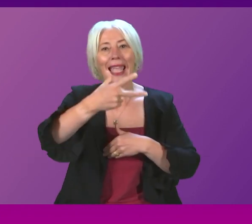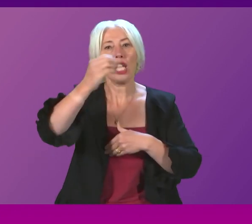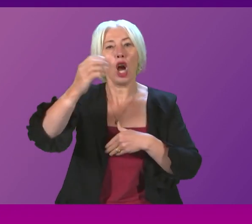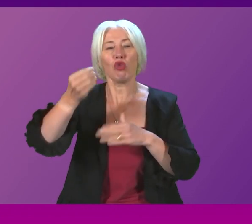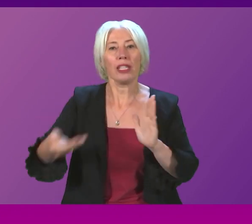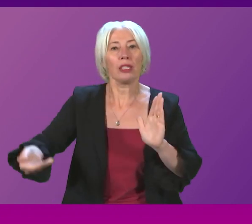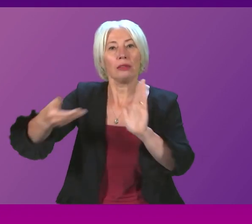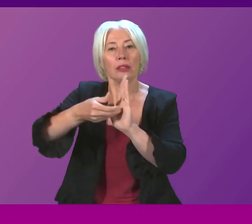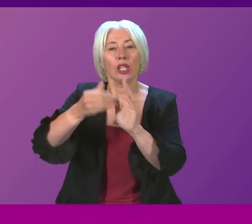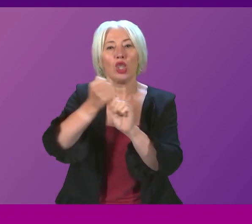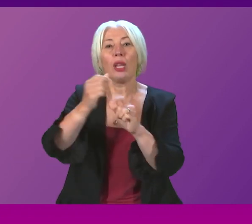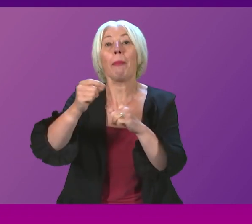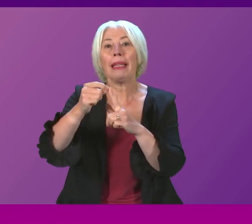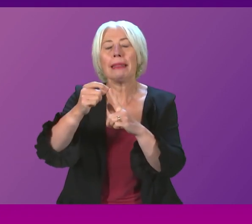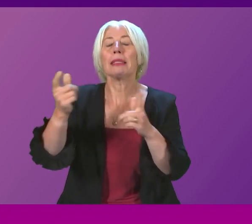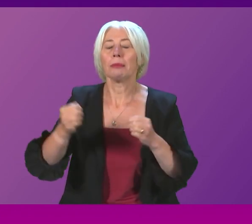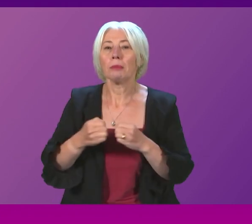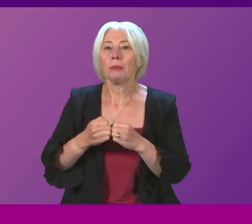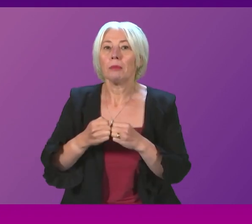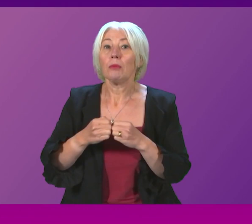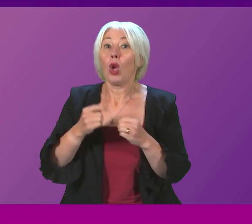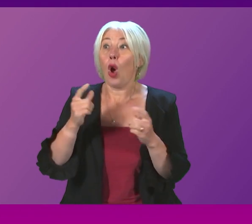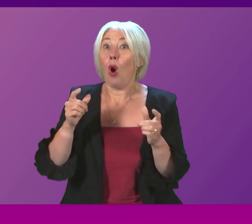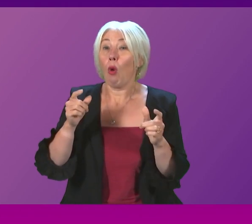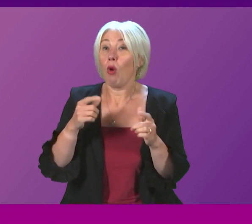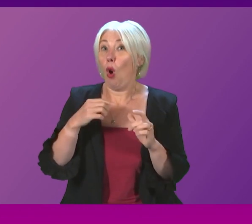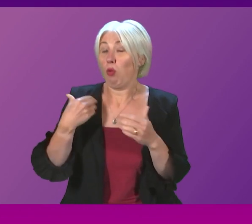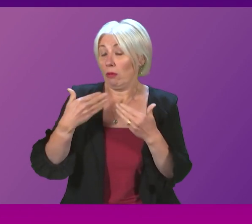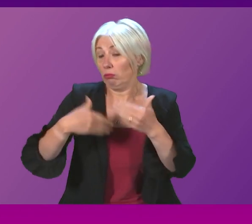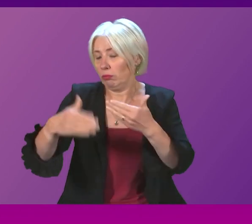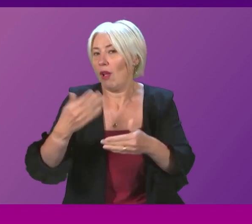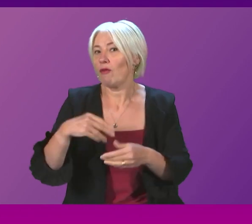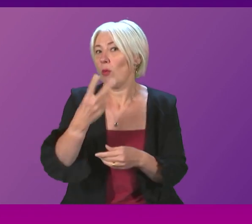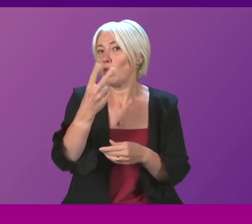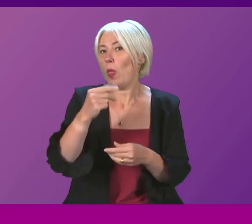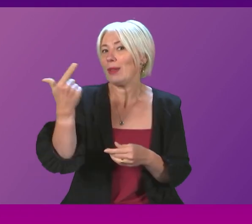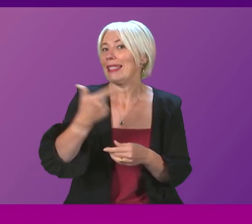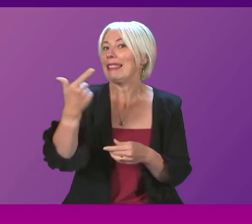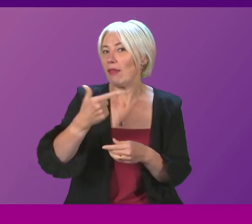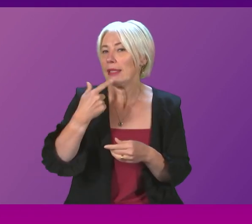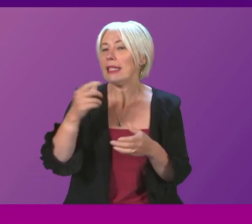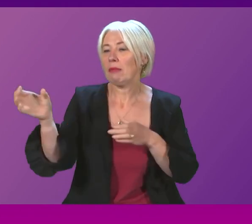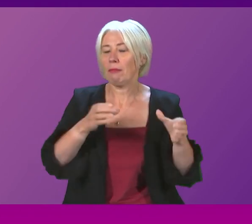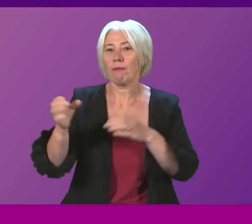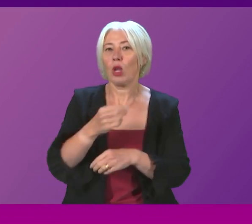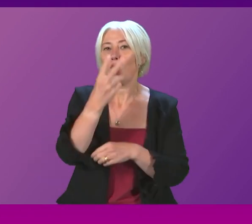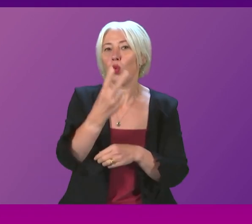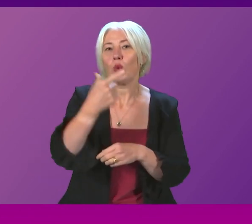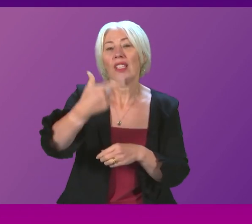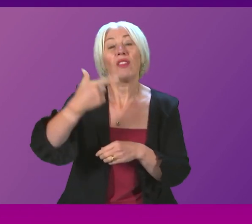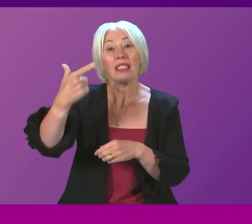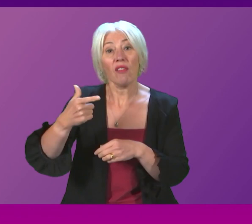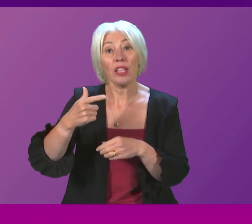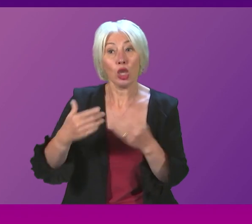So far, since 2017, we have recruited 277 of them.